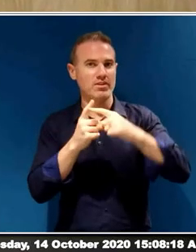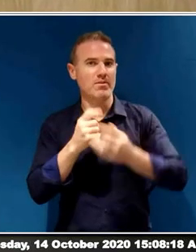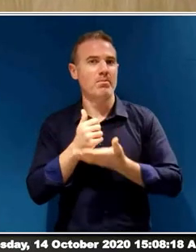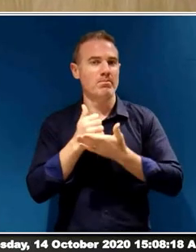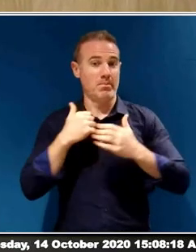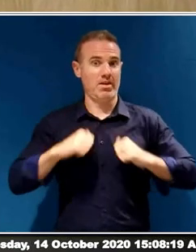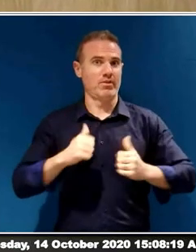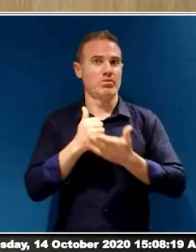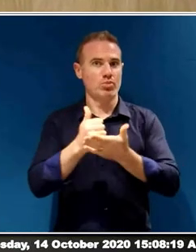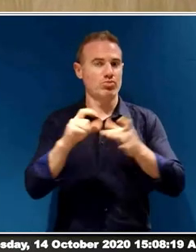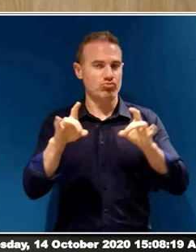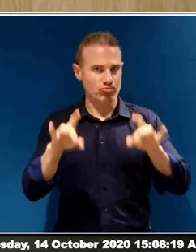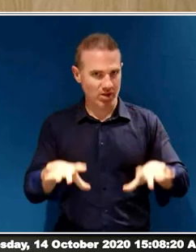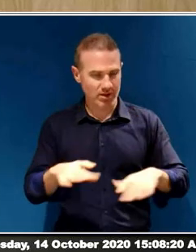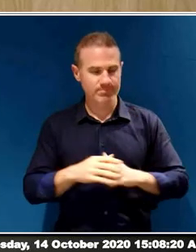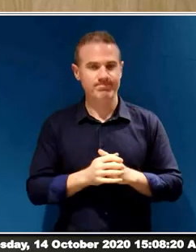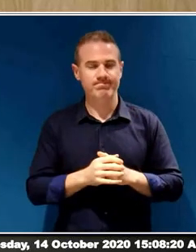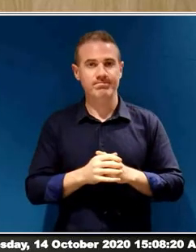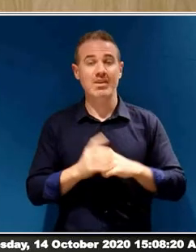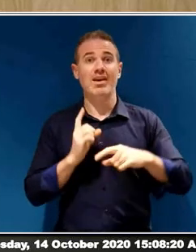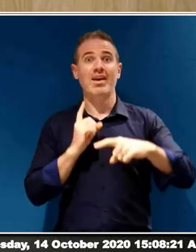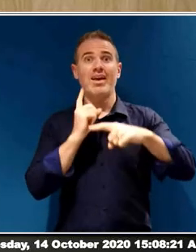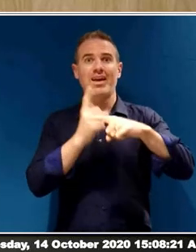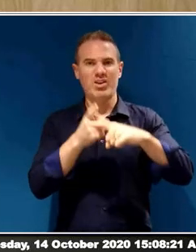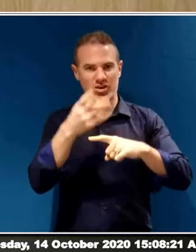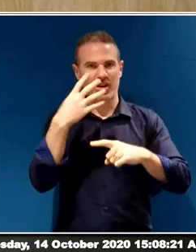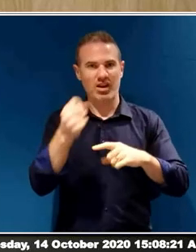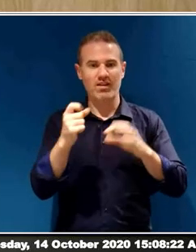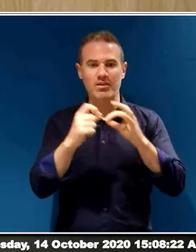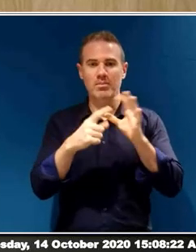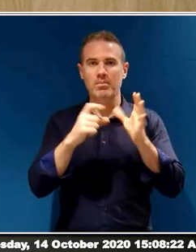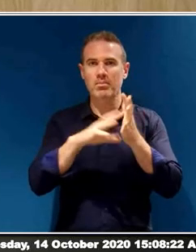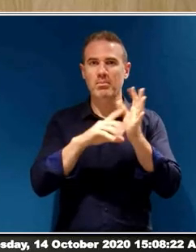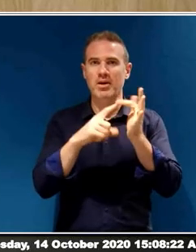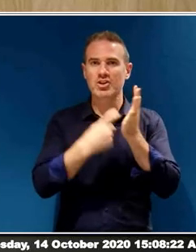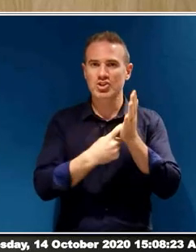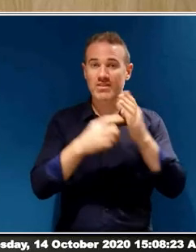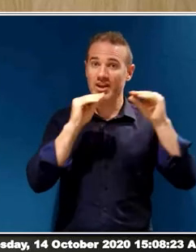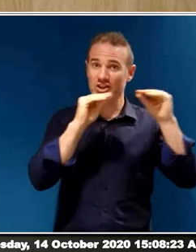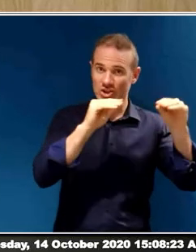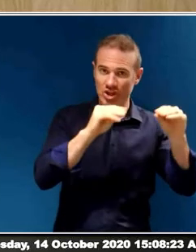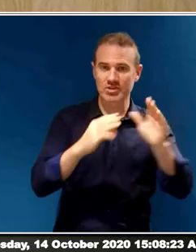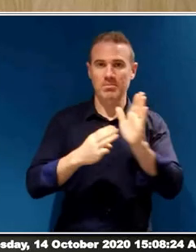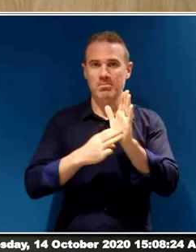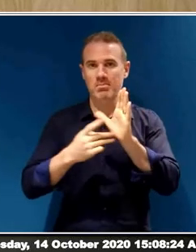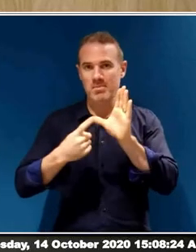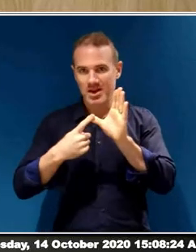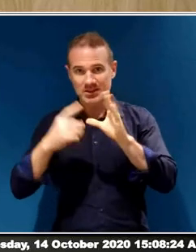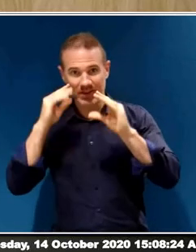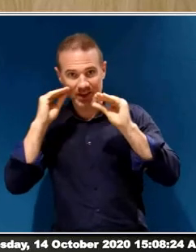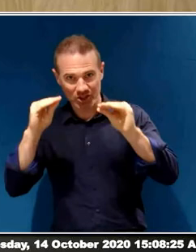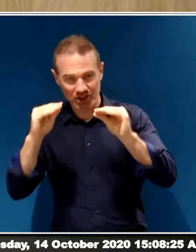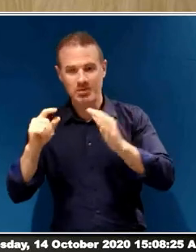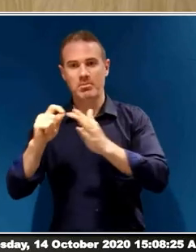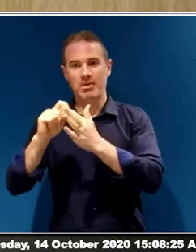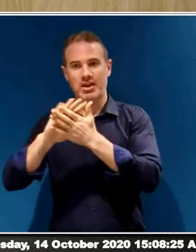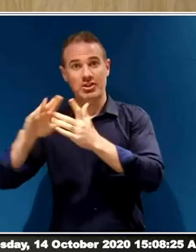hold a Bachelor of Education, a Master of Education and a PhD in Education? That's correct.